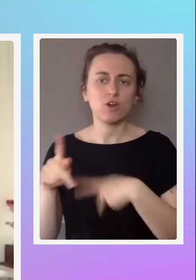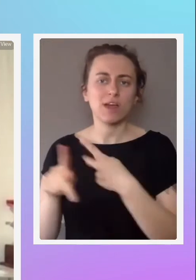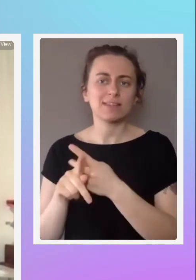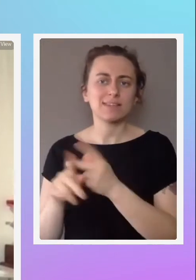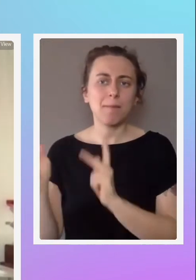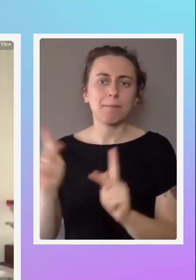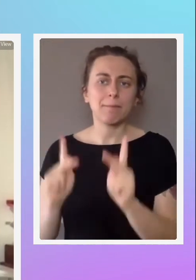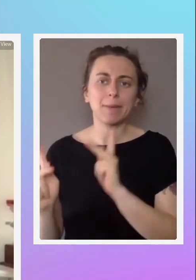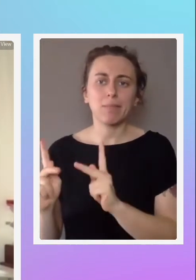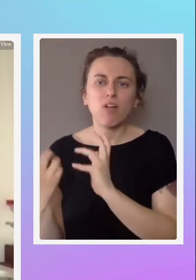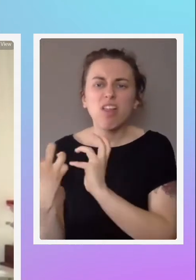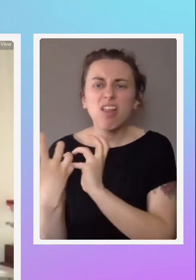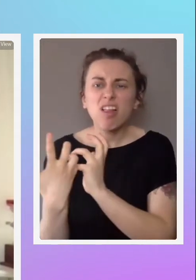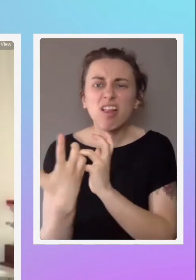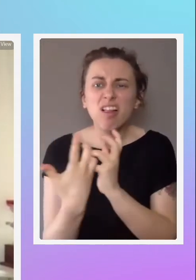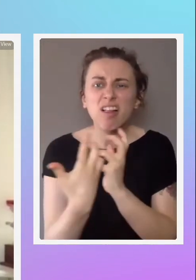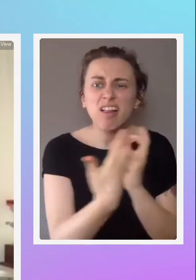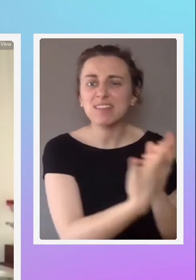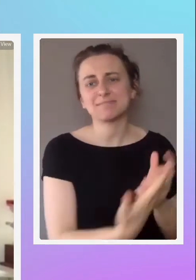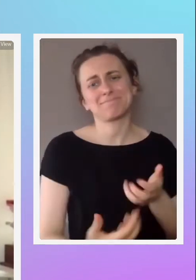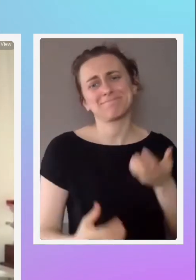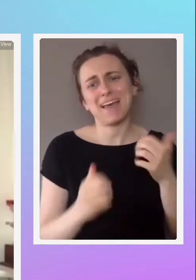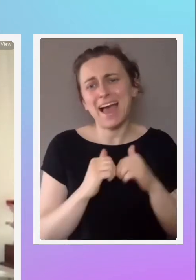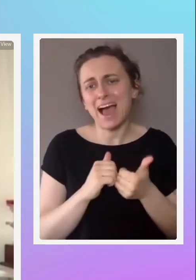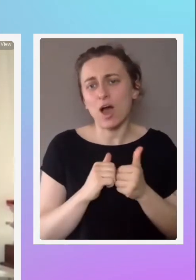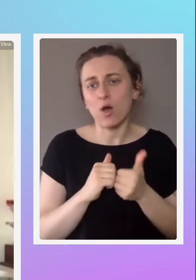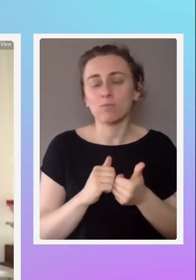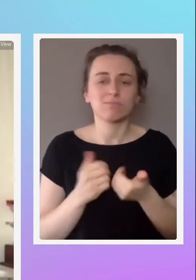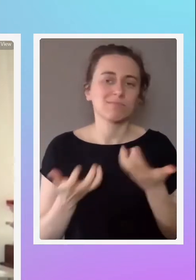And at that point, as I'm thinking now about design